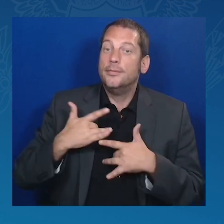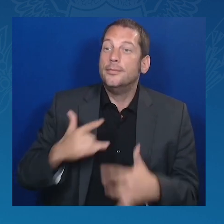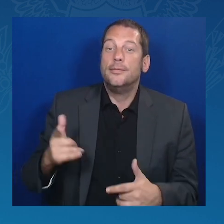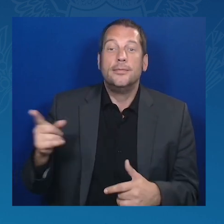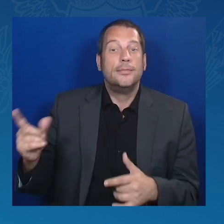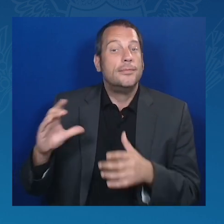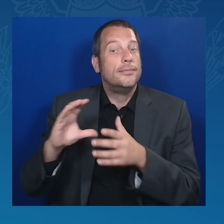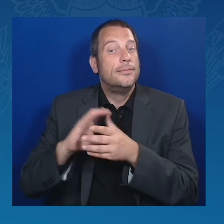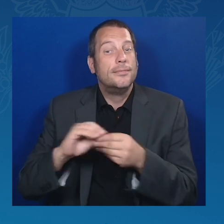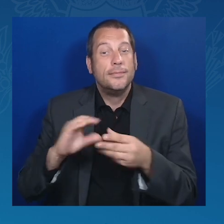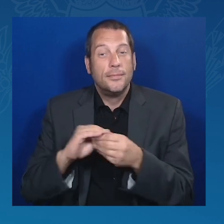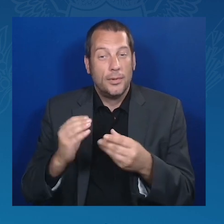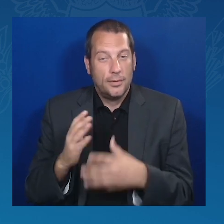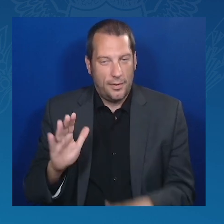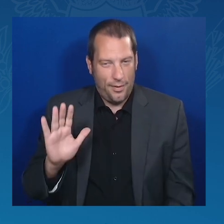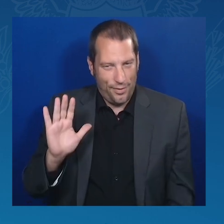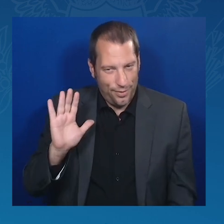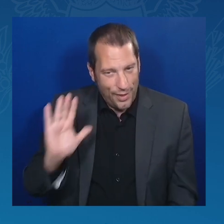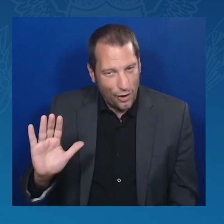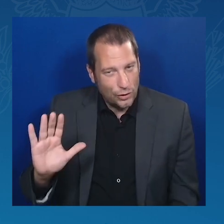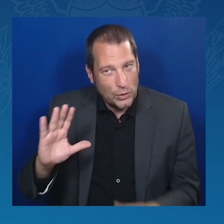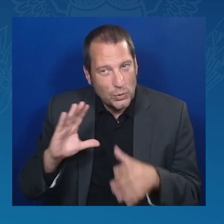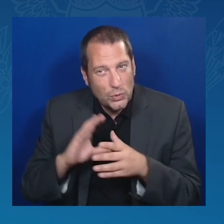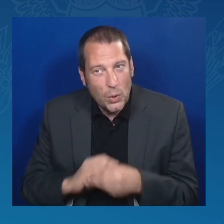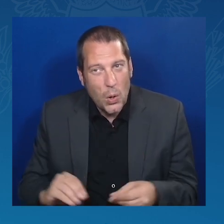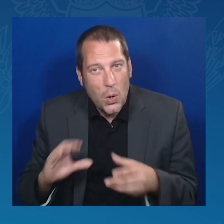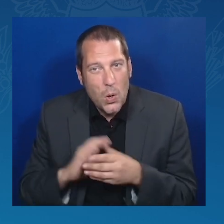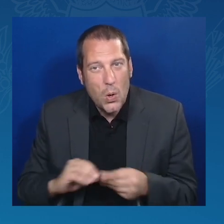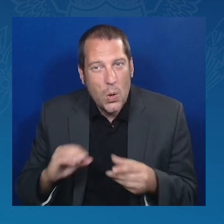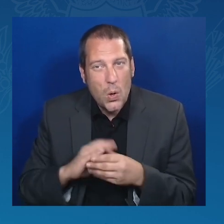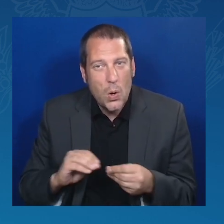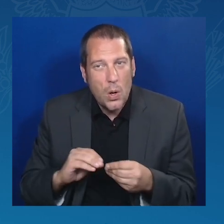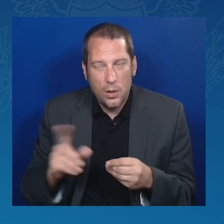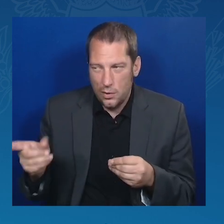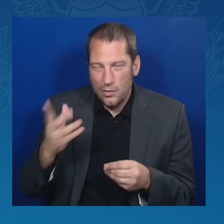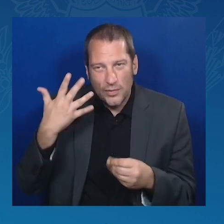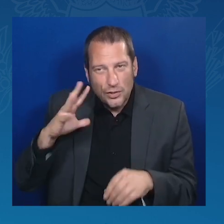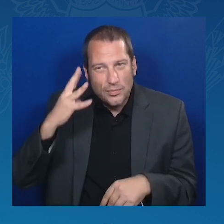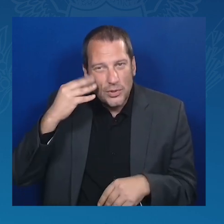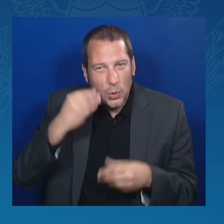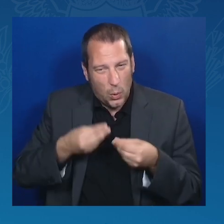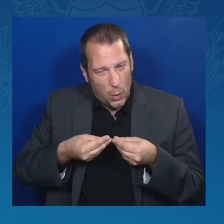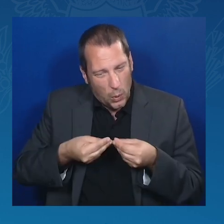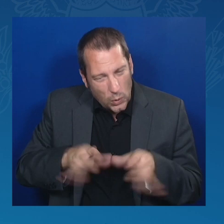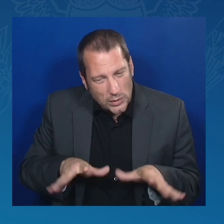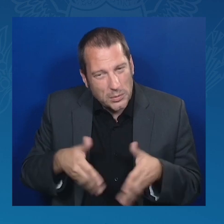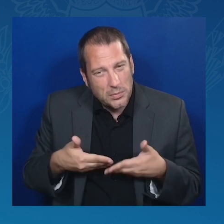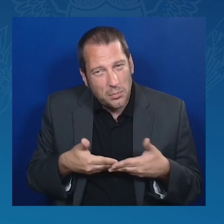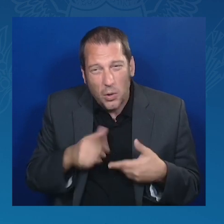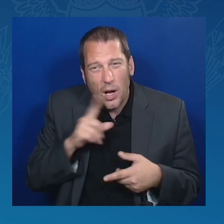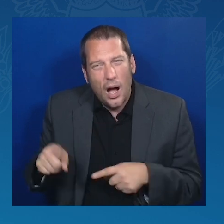losing a baby they wanted so badly. Having maybe suffered miscarriages,